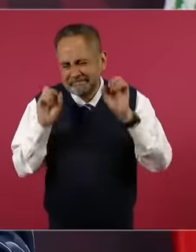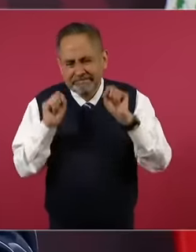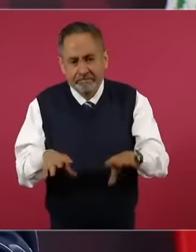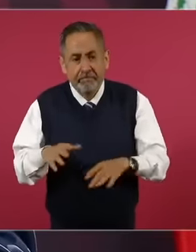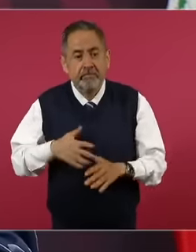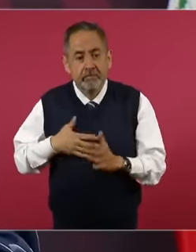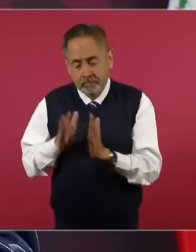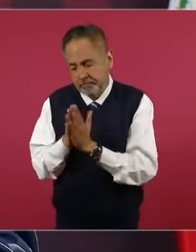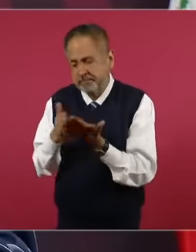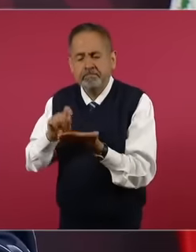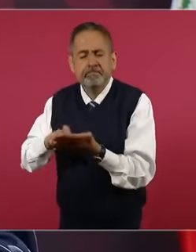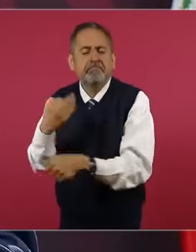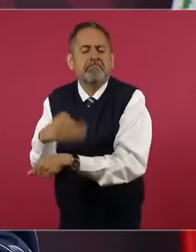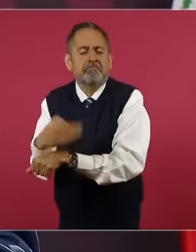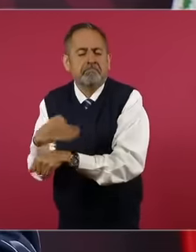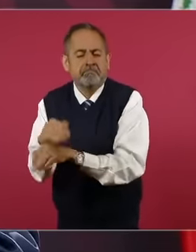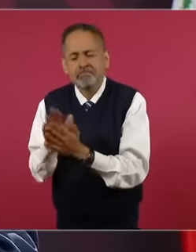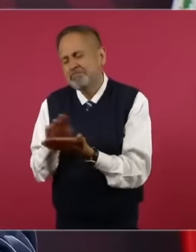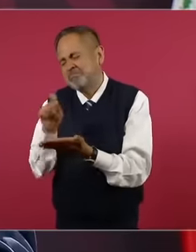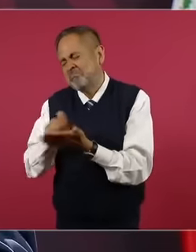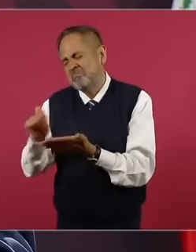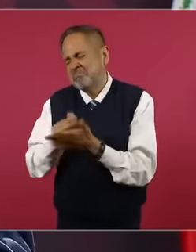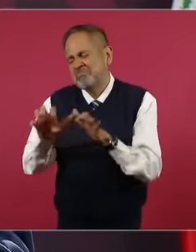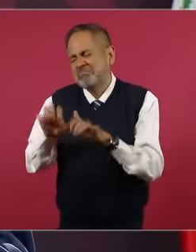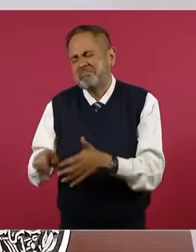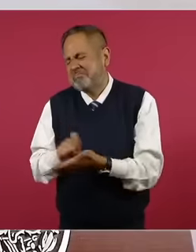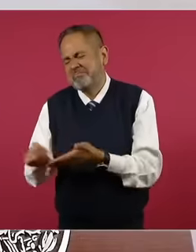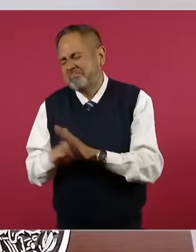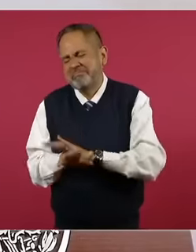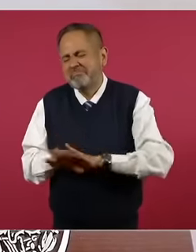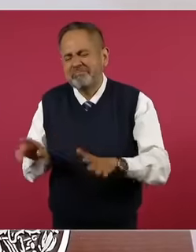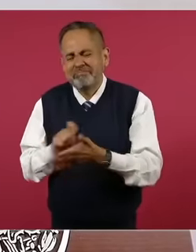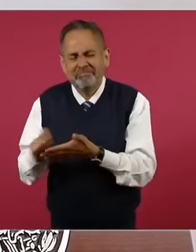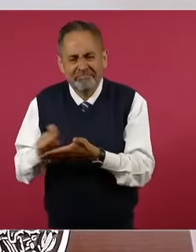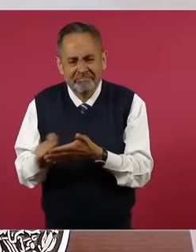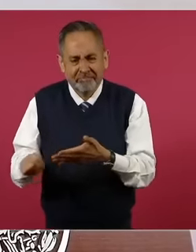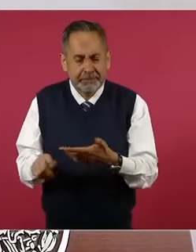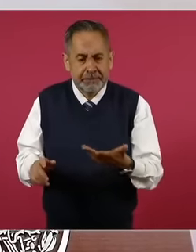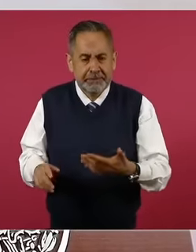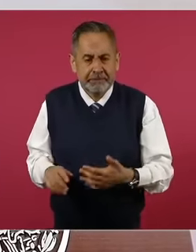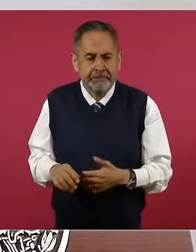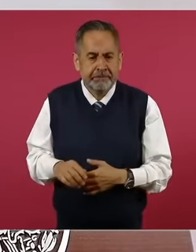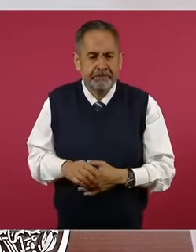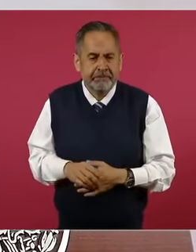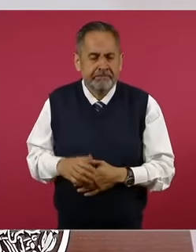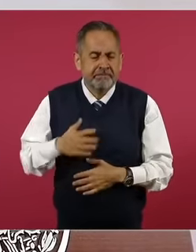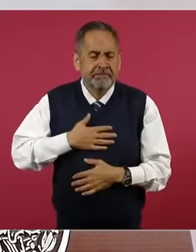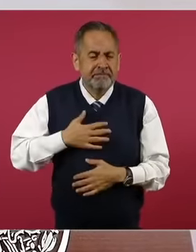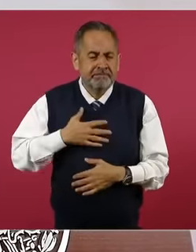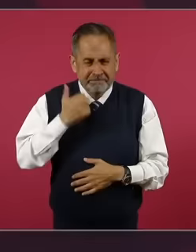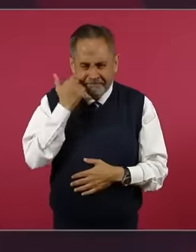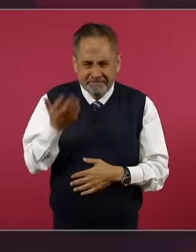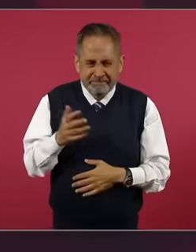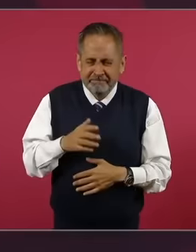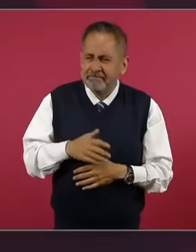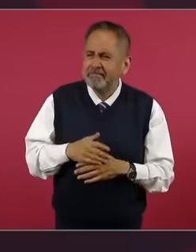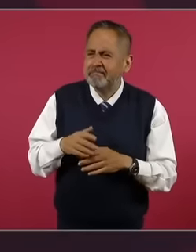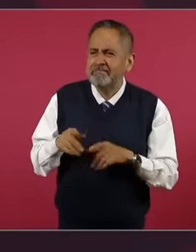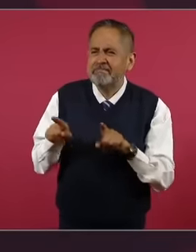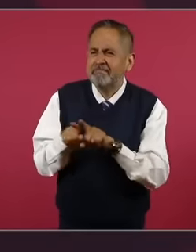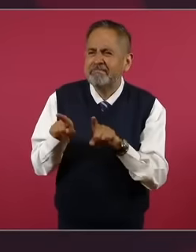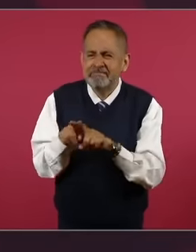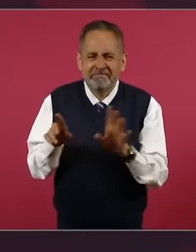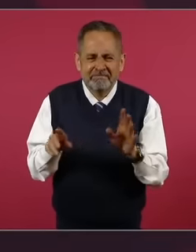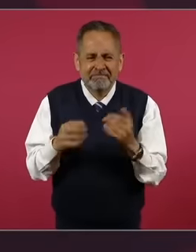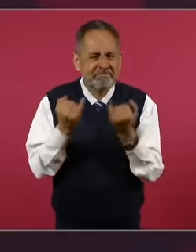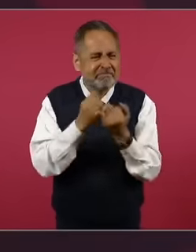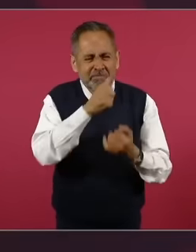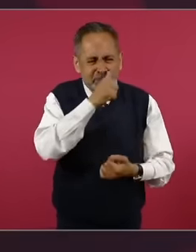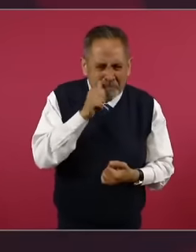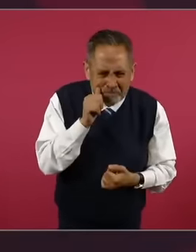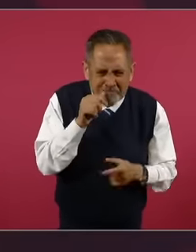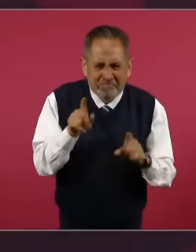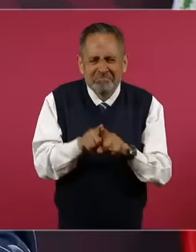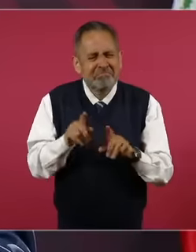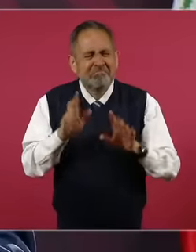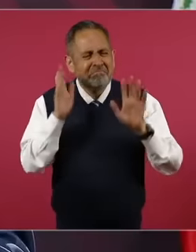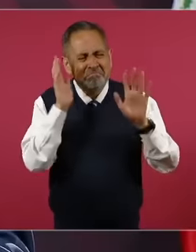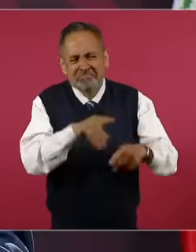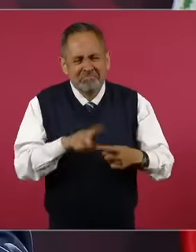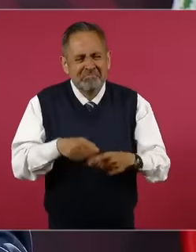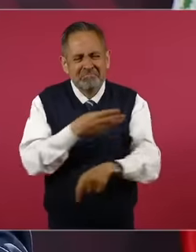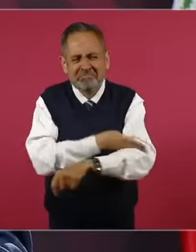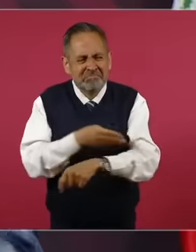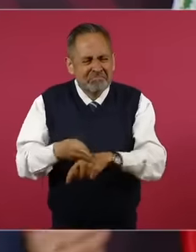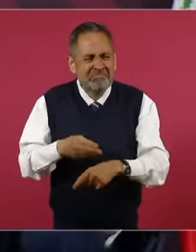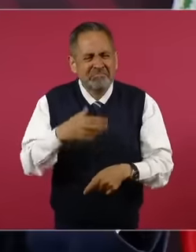saying that I wanted to imitate being like Juárez, like Madero, like Cárdenas and that